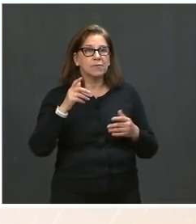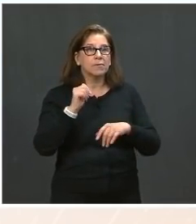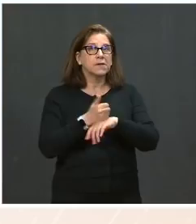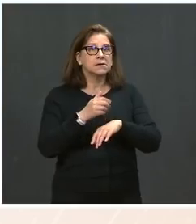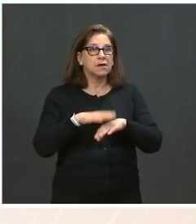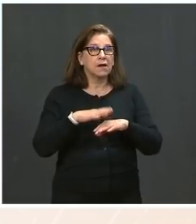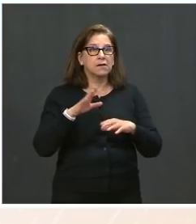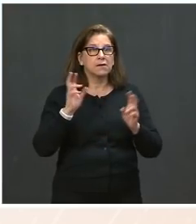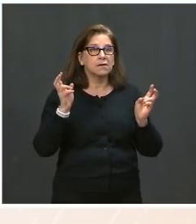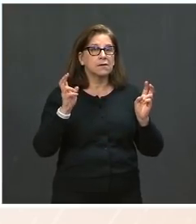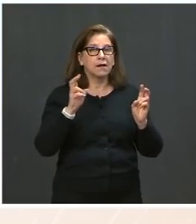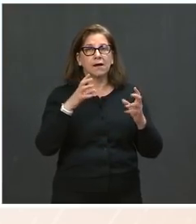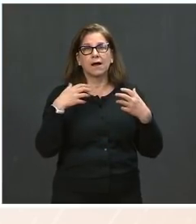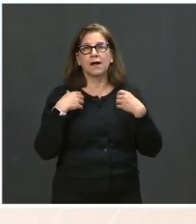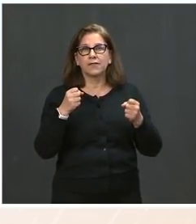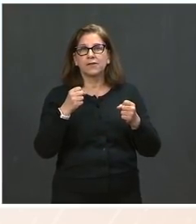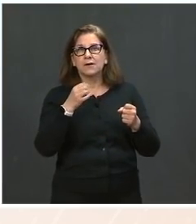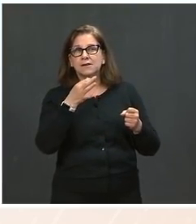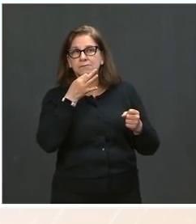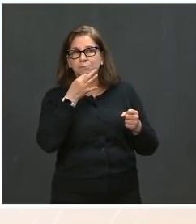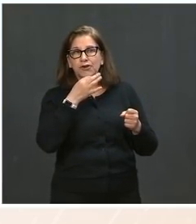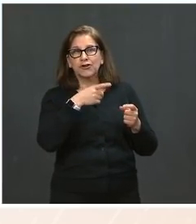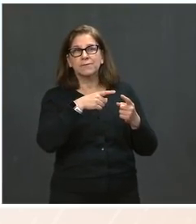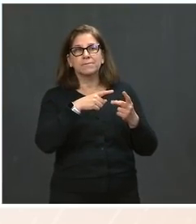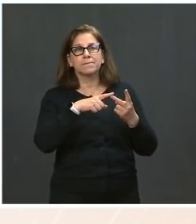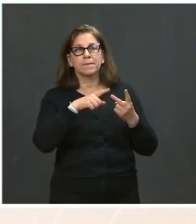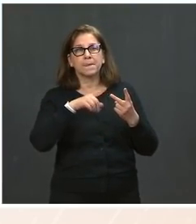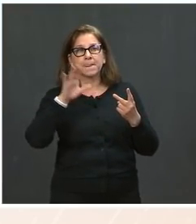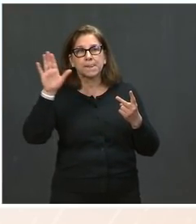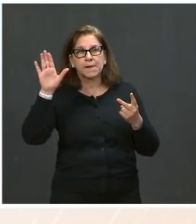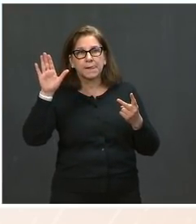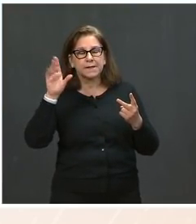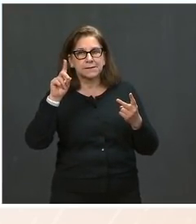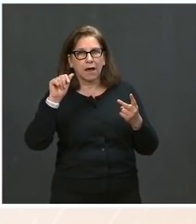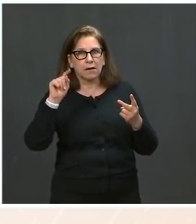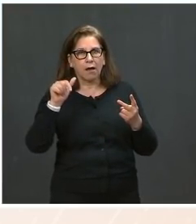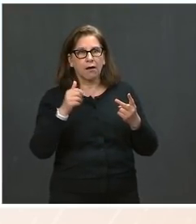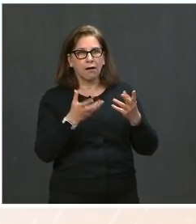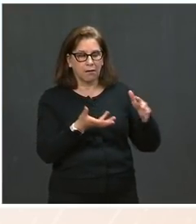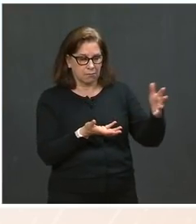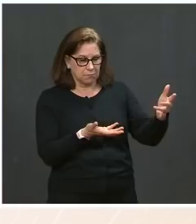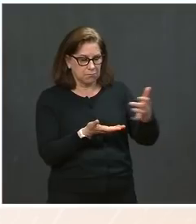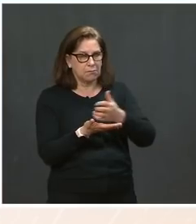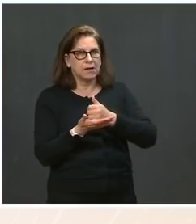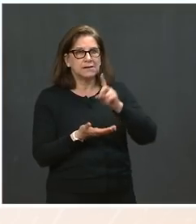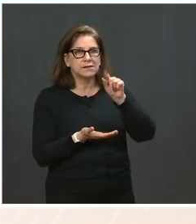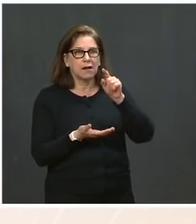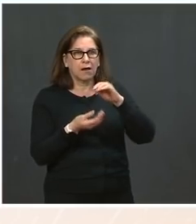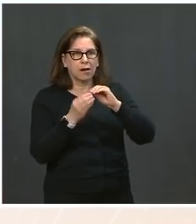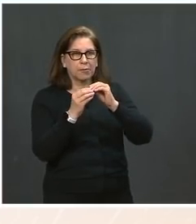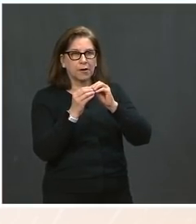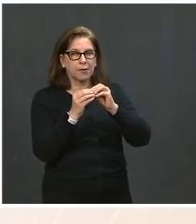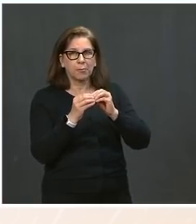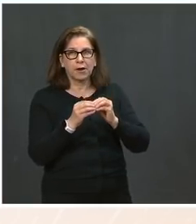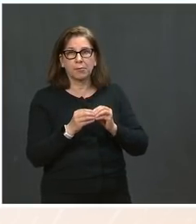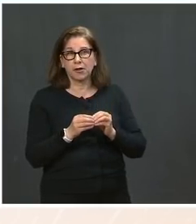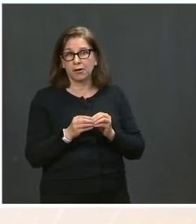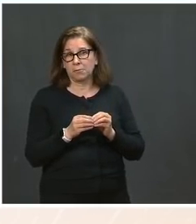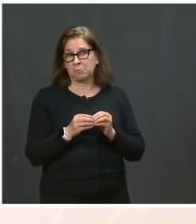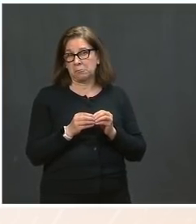who work at the CDC, on -- base -- they base them on data. The President's announcement on July 4th has nothing to do with cruise lines, as you know.